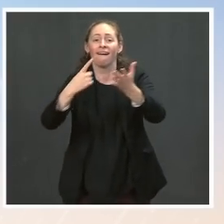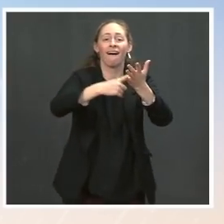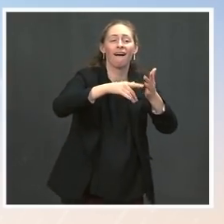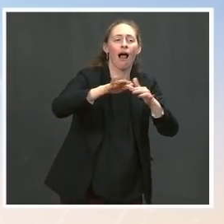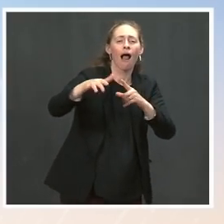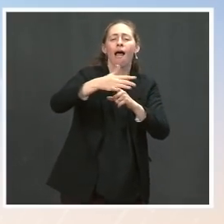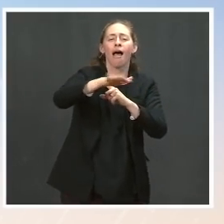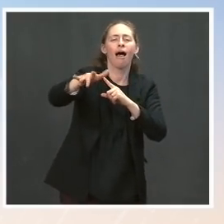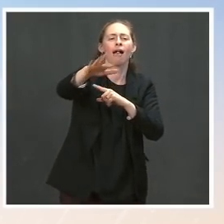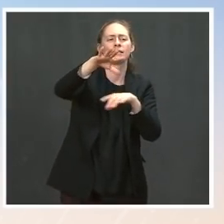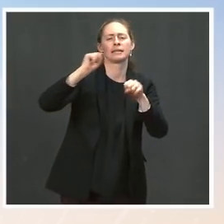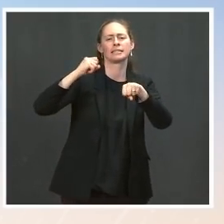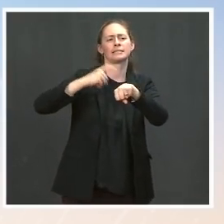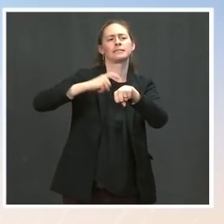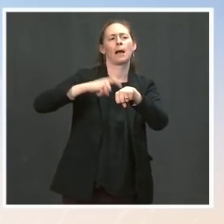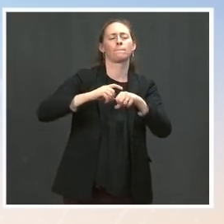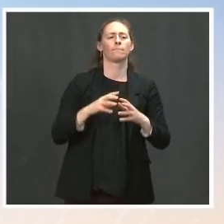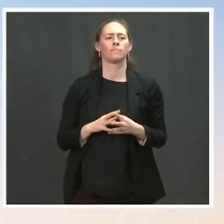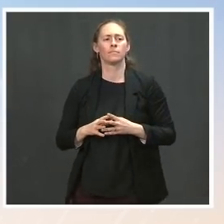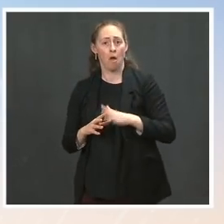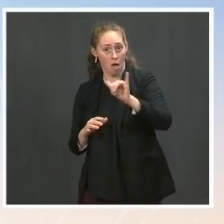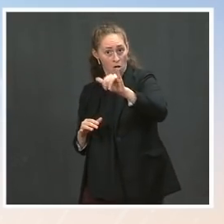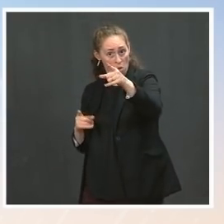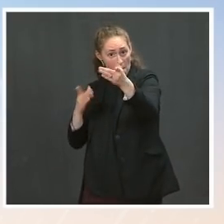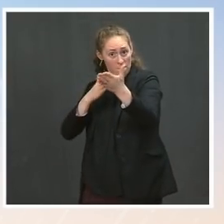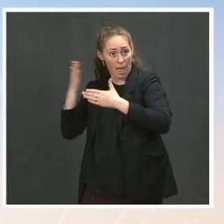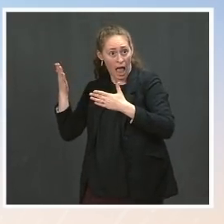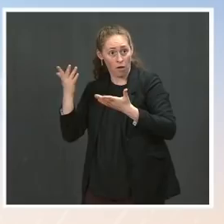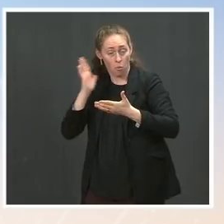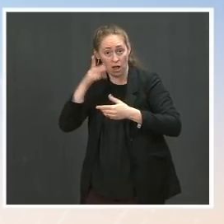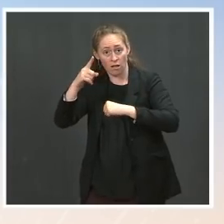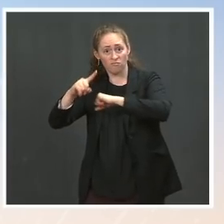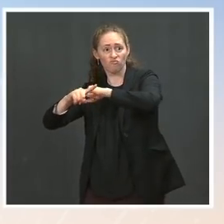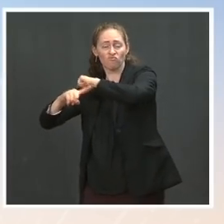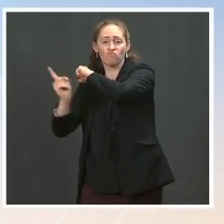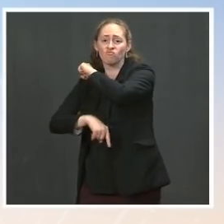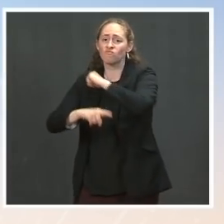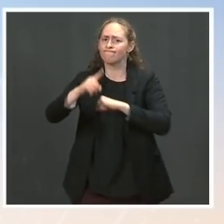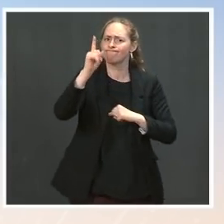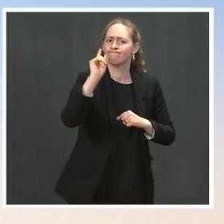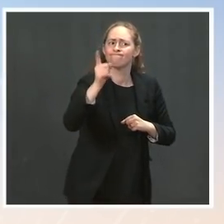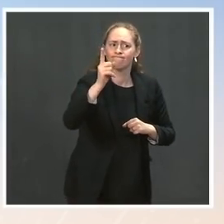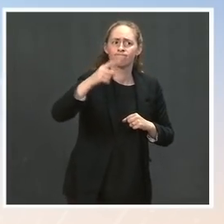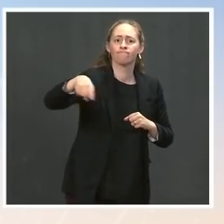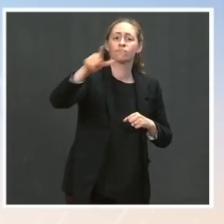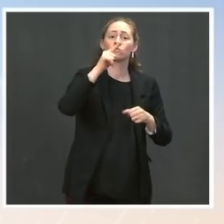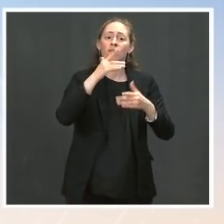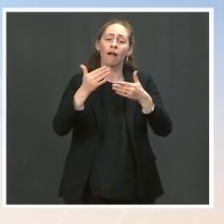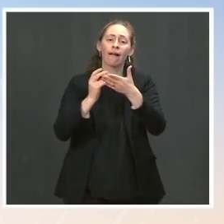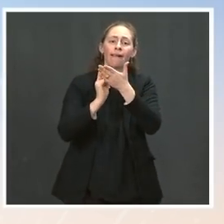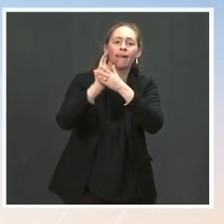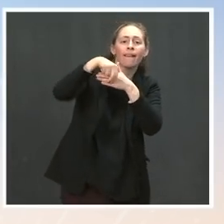apprehend these migrants who were trying to cross the border or, sort of, as they're already on their way to the United States?